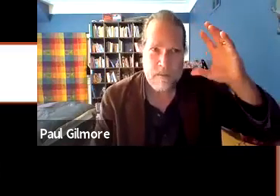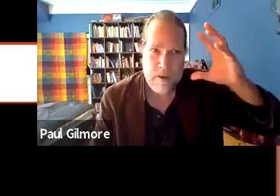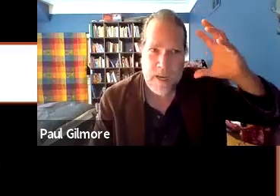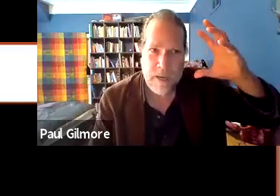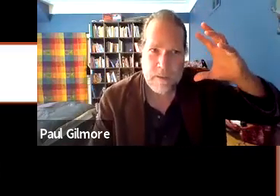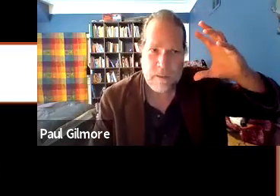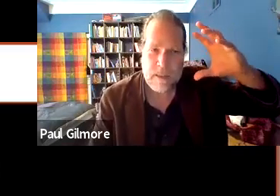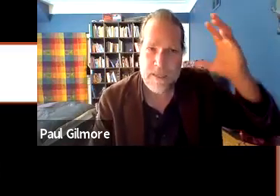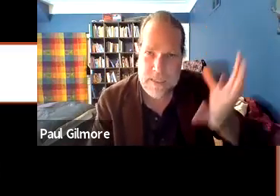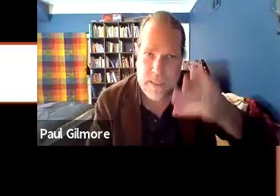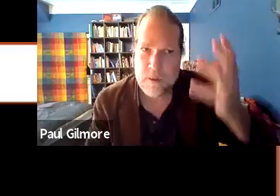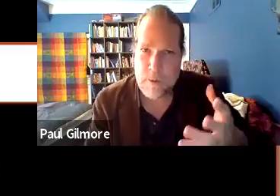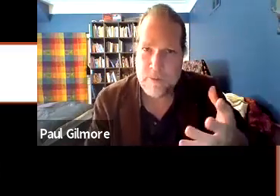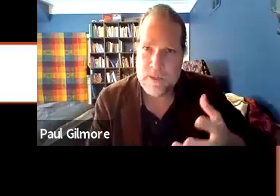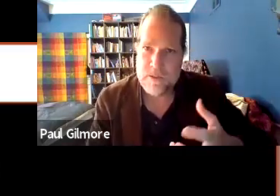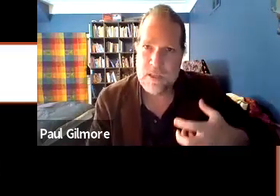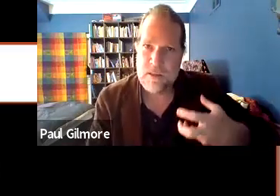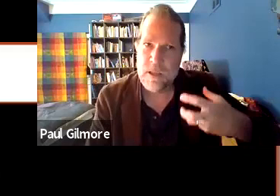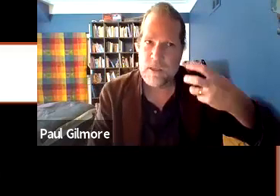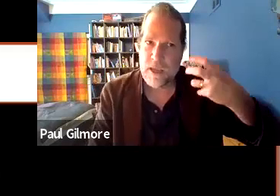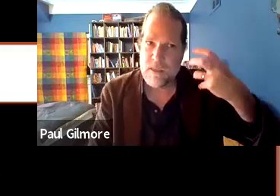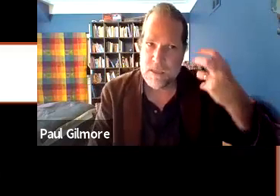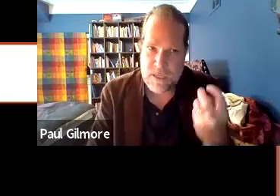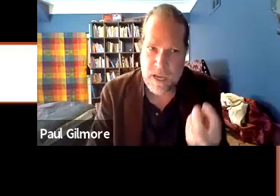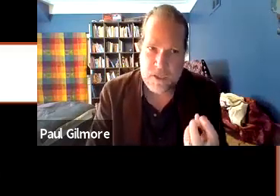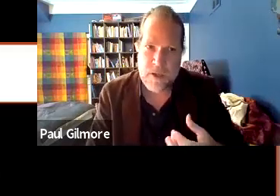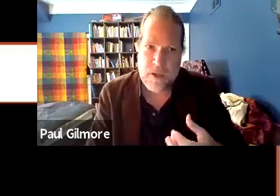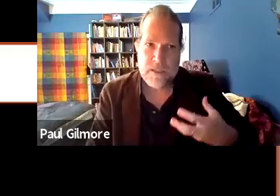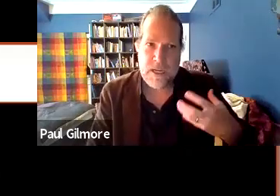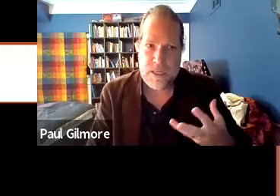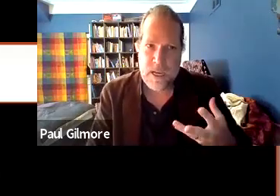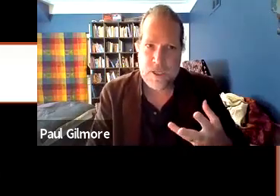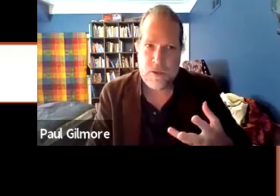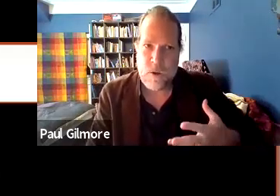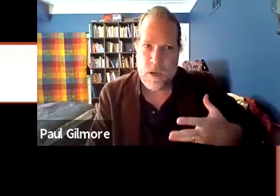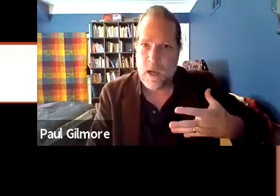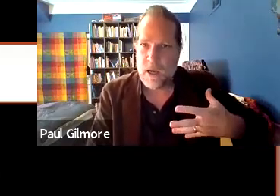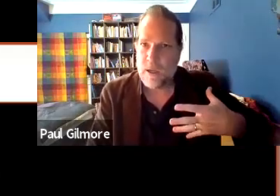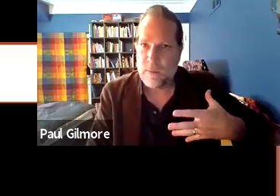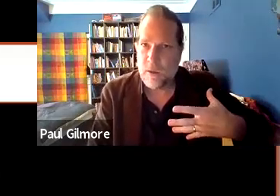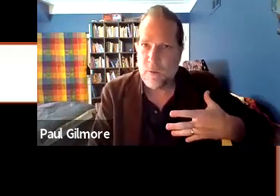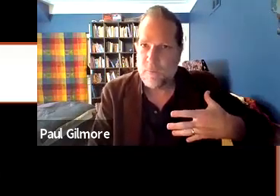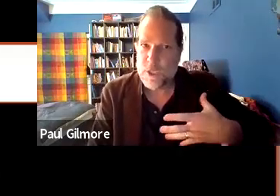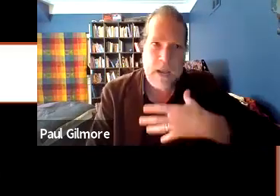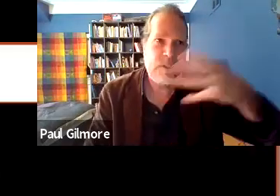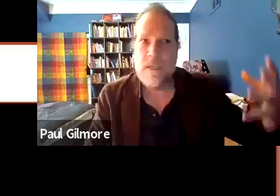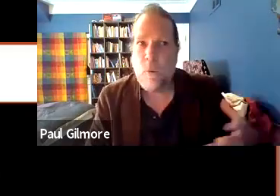the very the idea around this, that, that this statue is a statue, you know, shouting